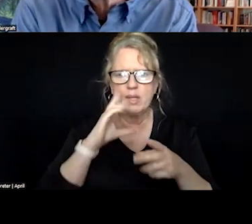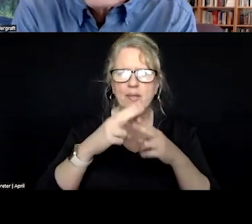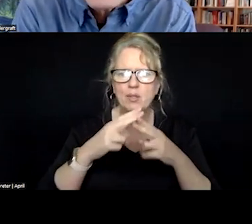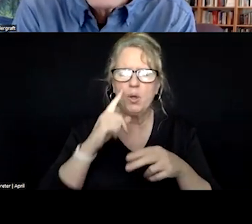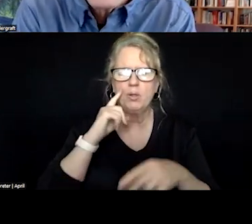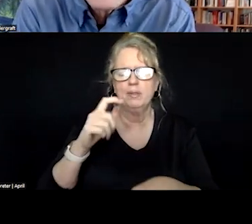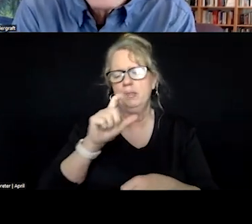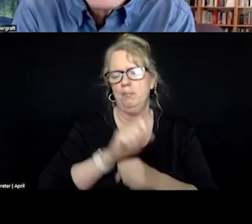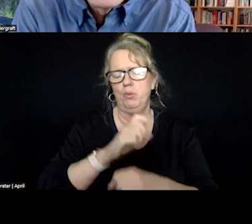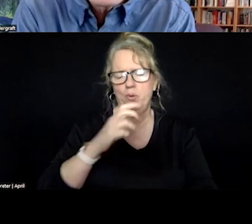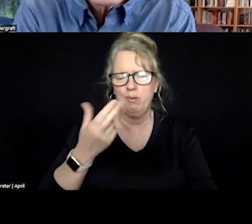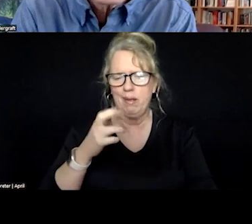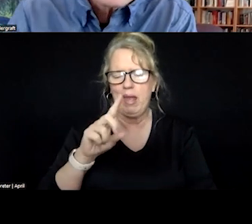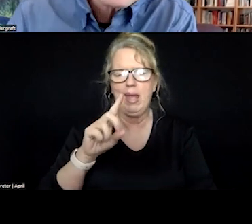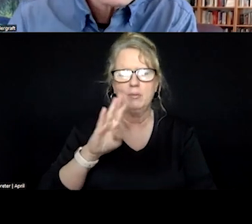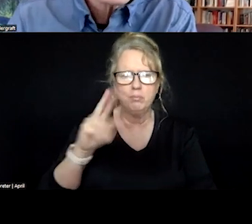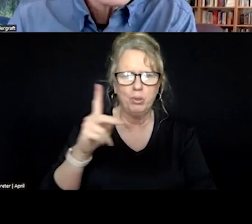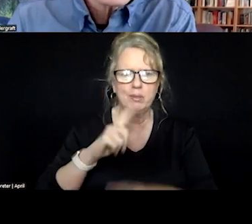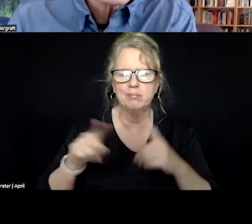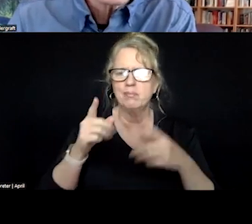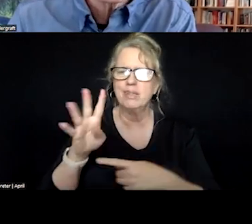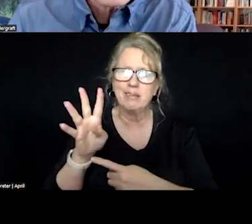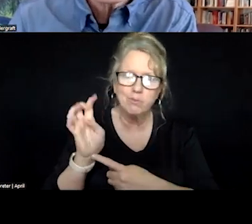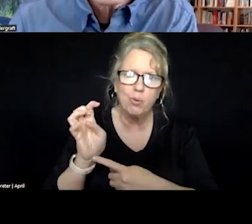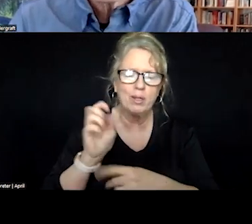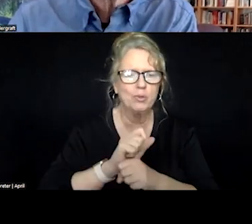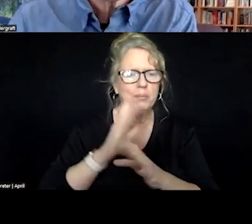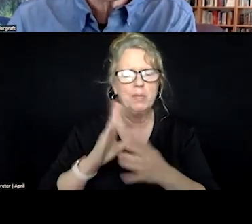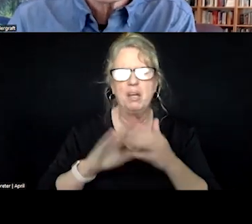WE HAVE 400 EMPLOYEES AND THIS ALLOWS THEM TO ASK ANY QUESTIONS